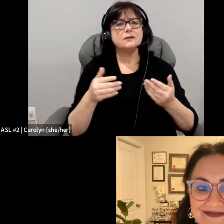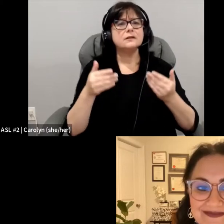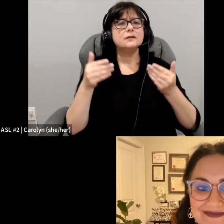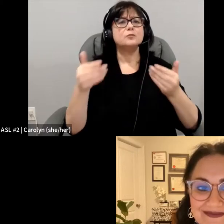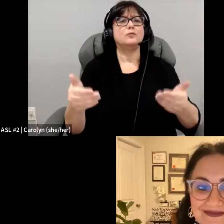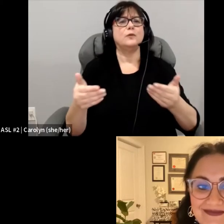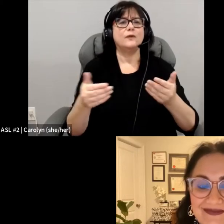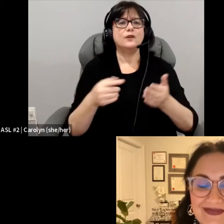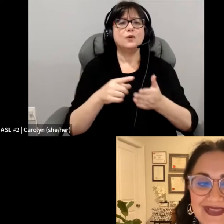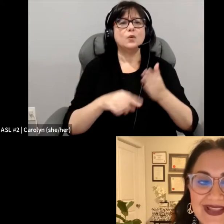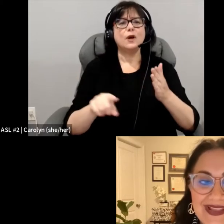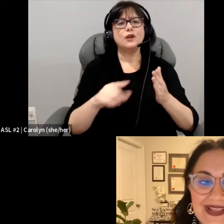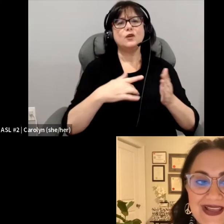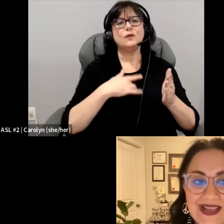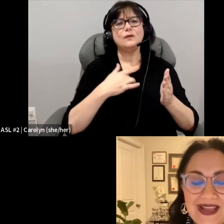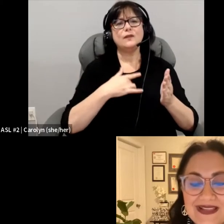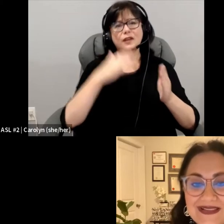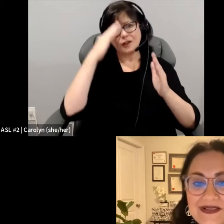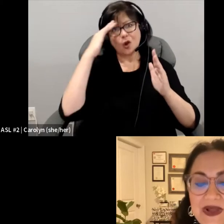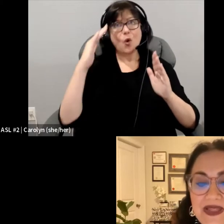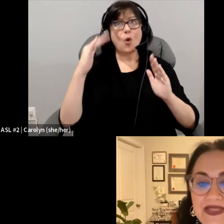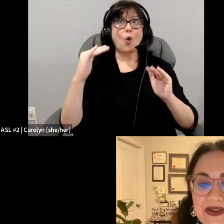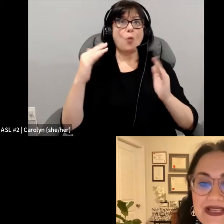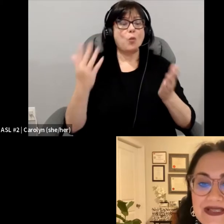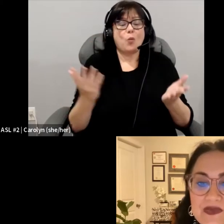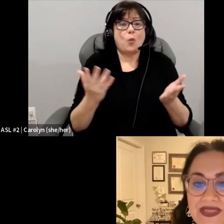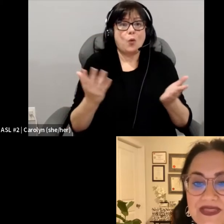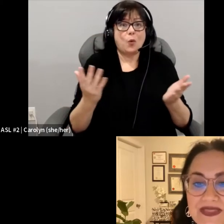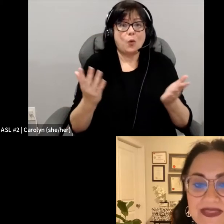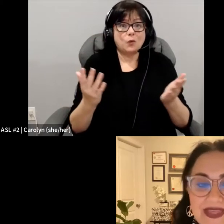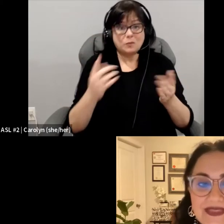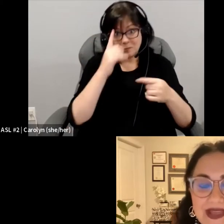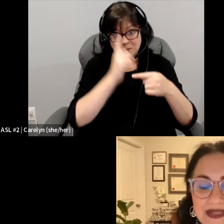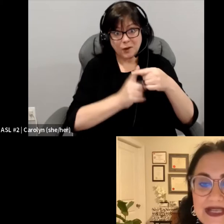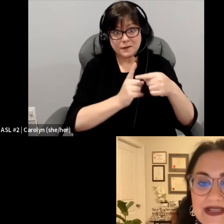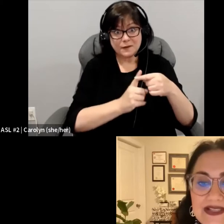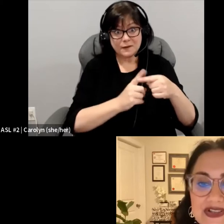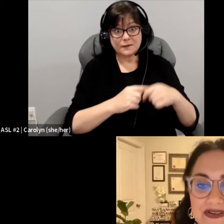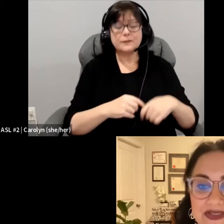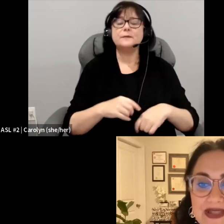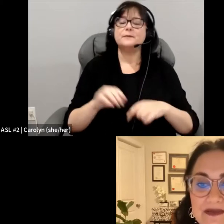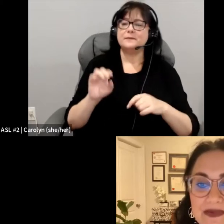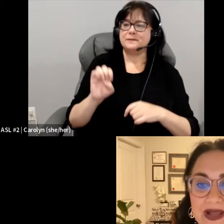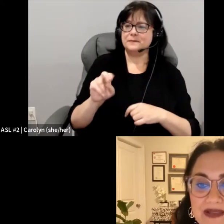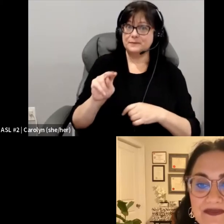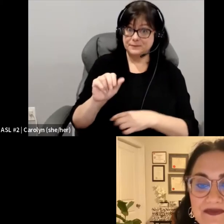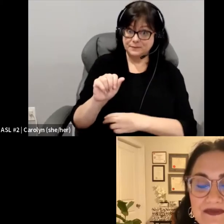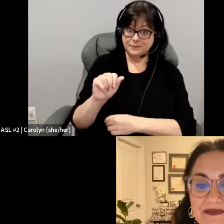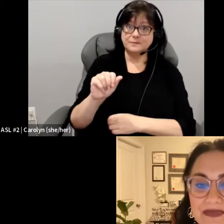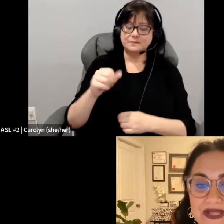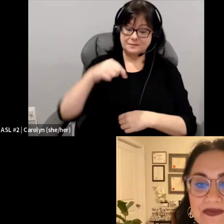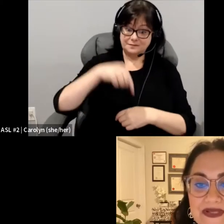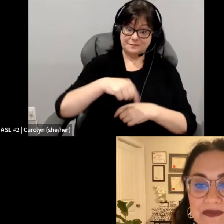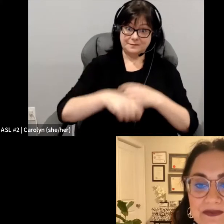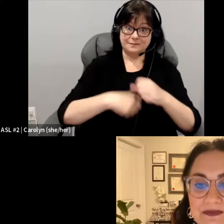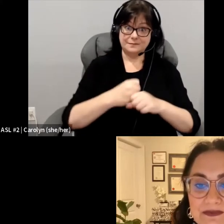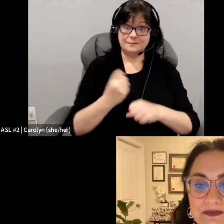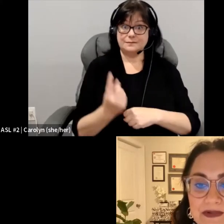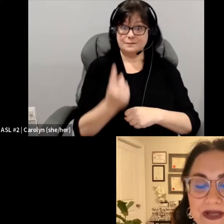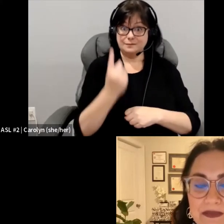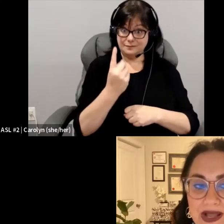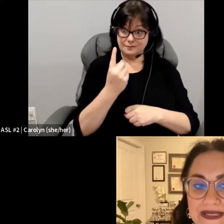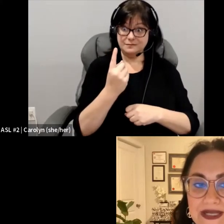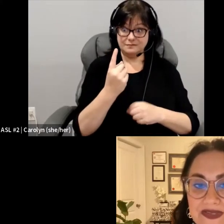Ena Chadha : THERE IS ONE THING I WOULD SAY THIS YEAR THAT I BELIEVE WAS A REAL POSITIVE